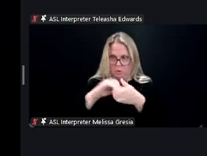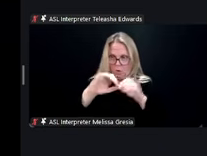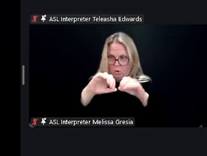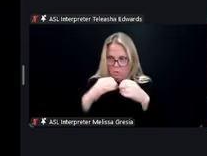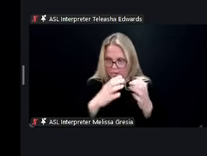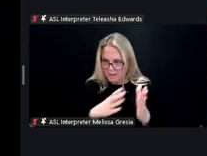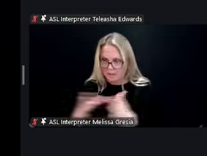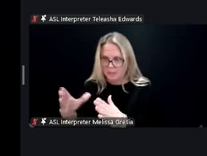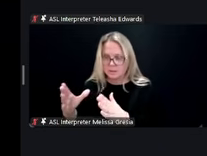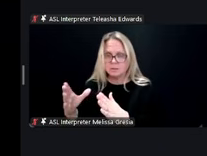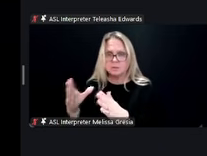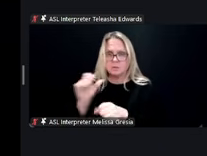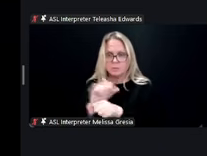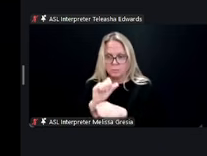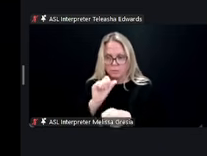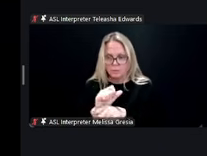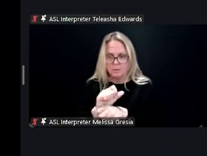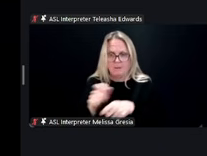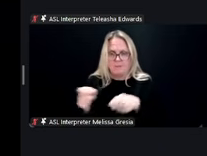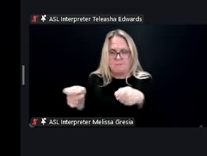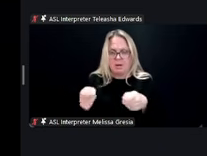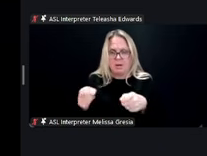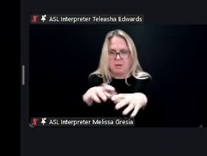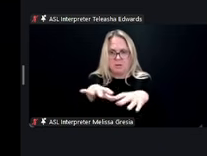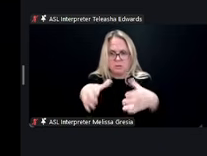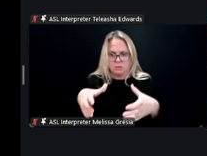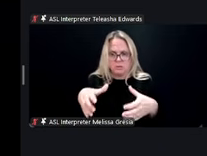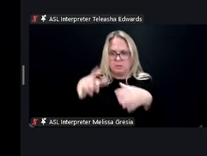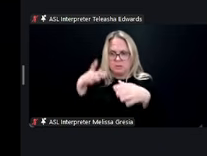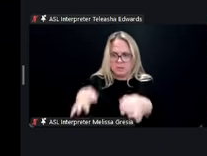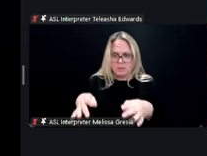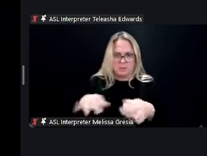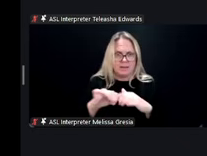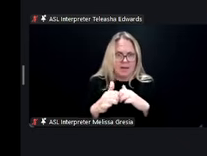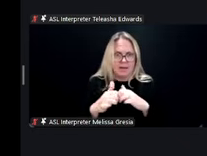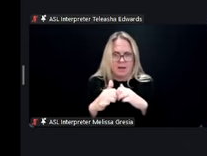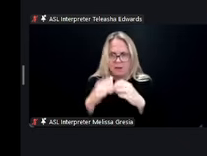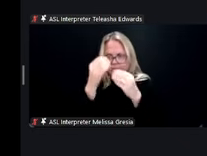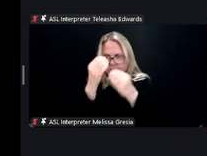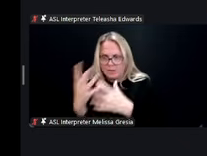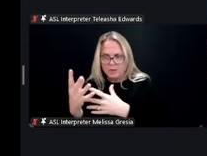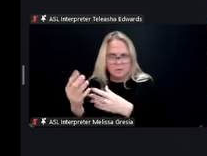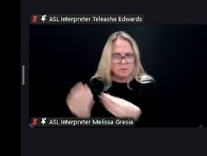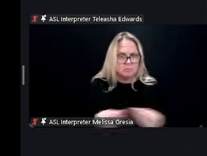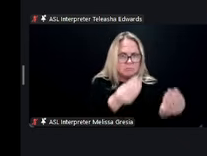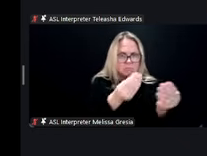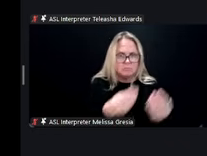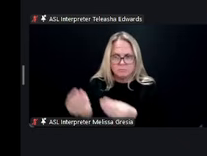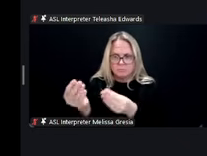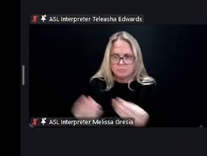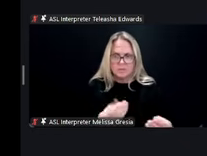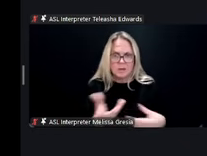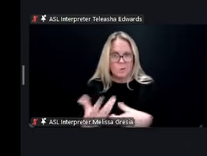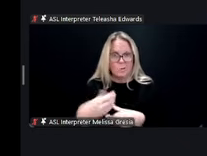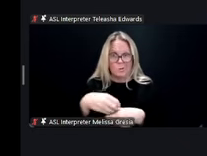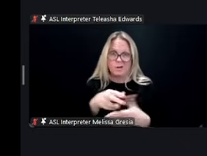partners, manage uh decisions and how information flows, including the contracting process for those